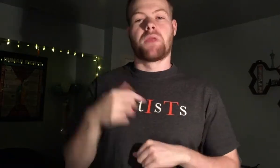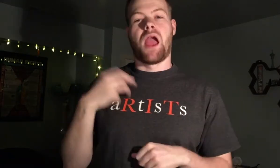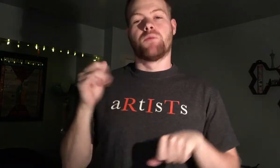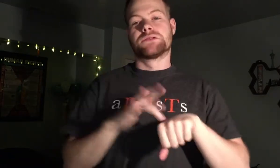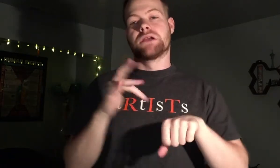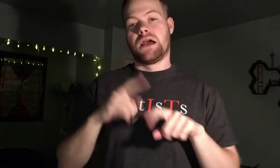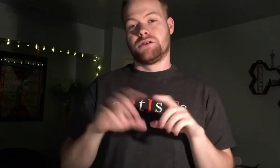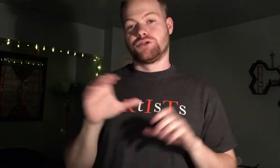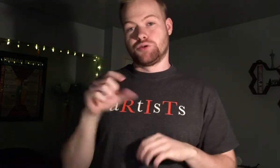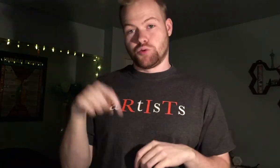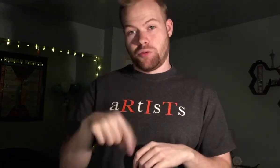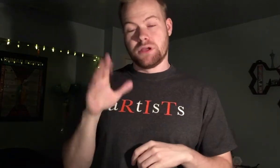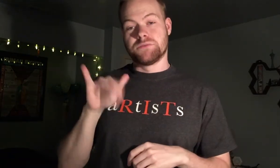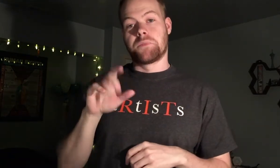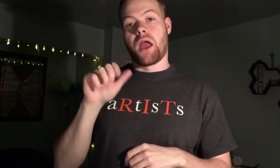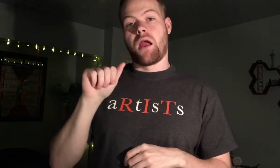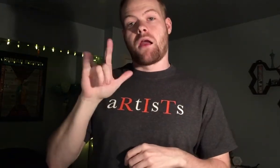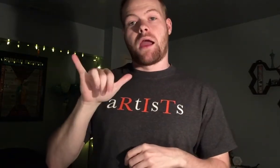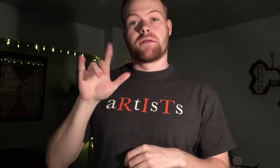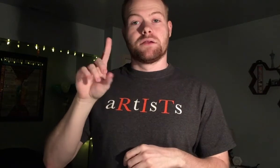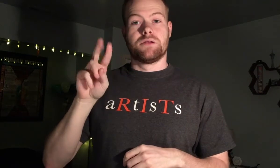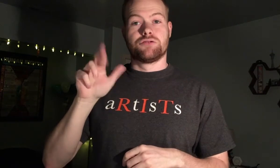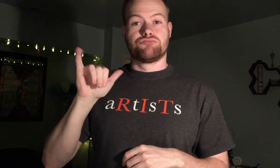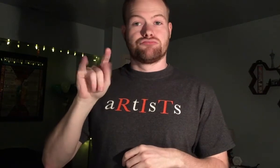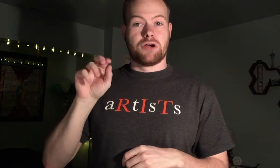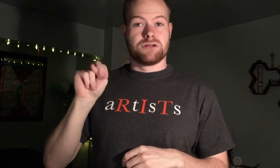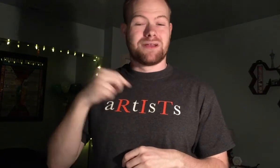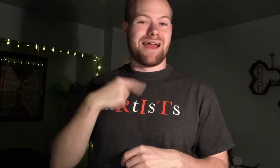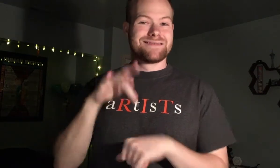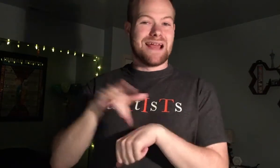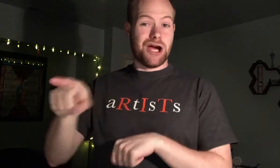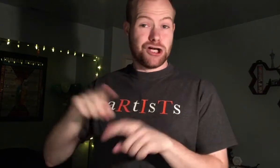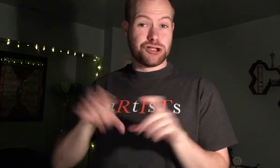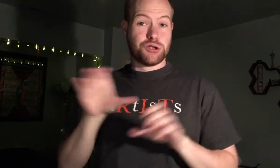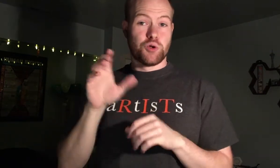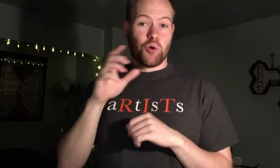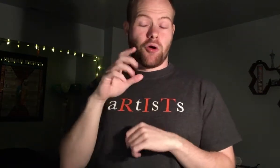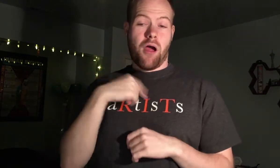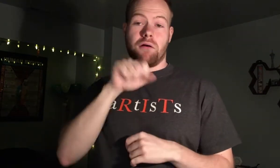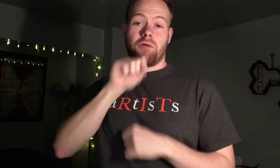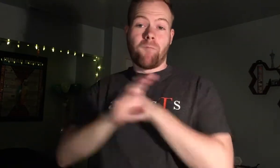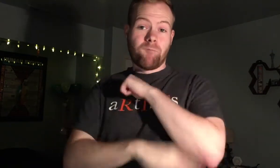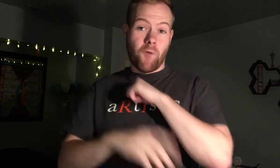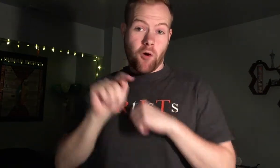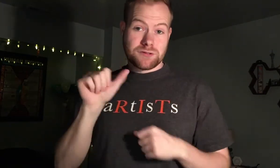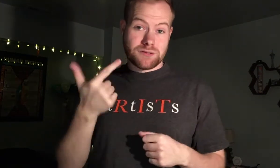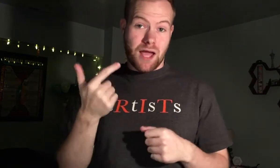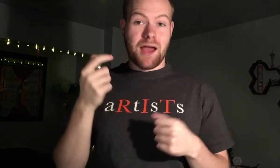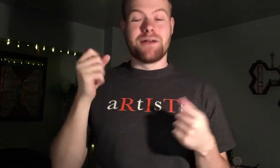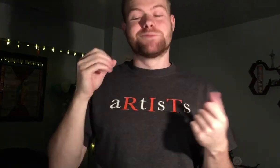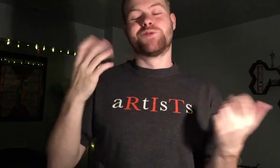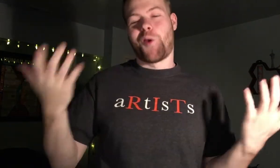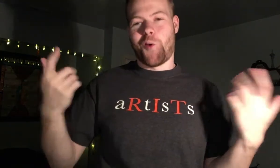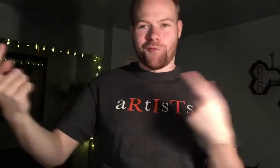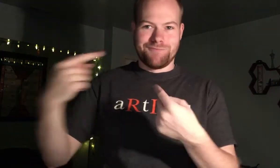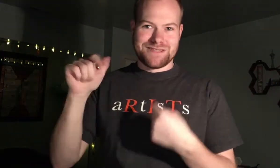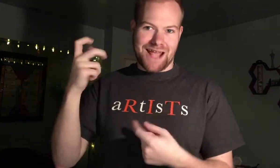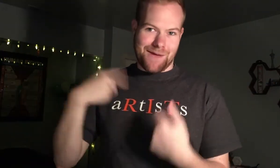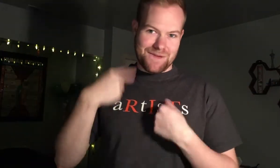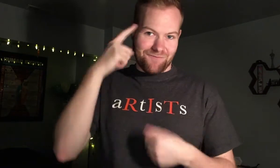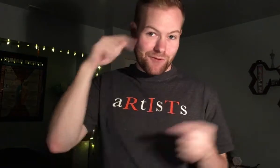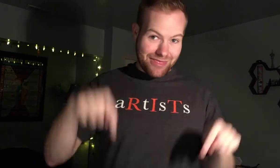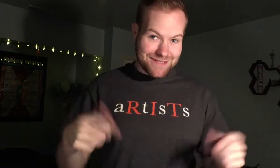I was tagged to do this by Aly Drayton. I tagged her to do the I Love Fall Tag, so she tagged me for this.